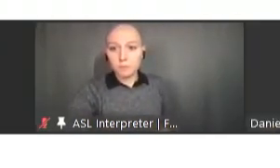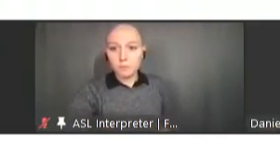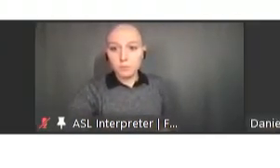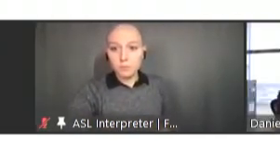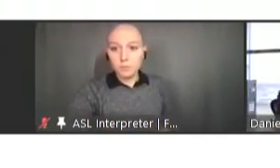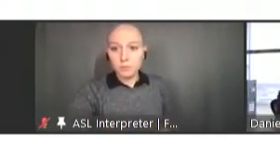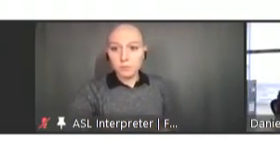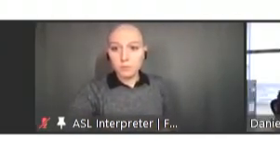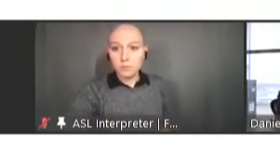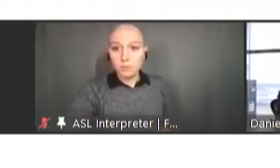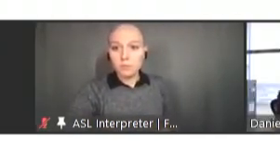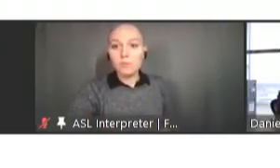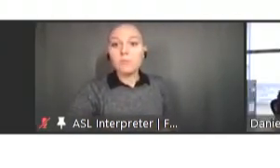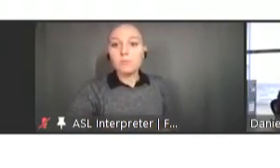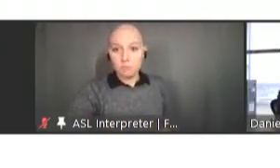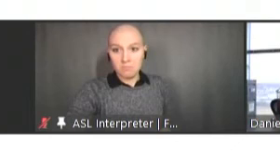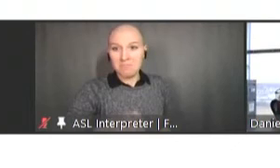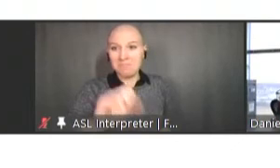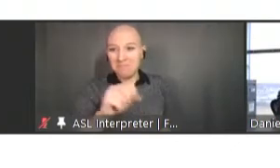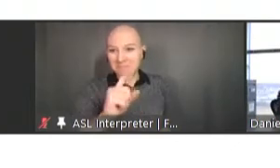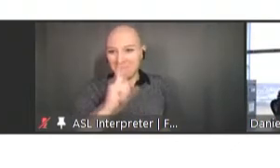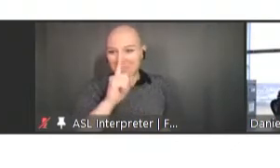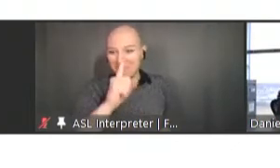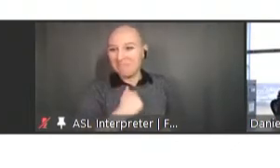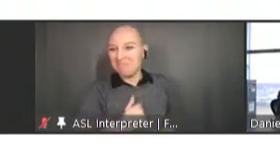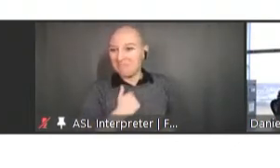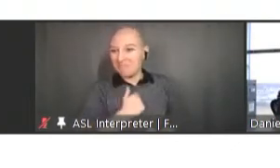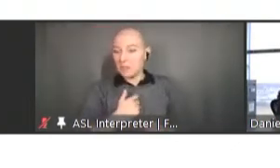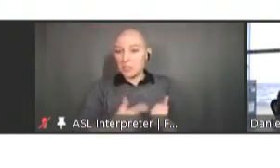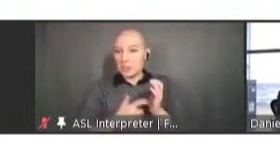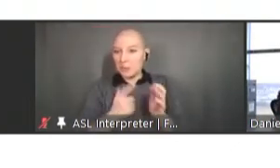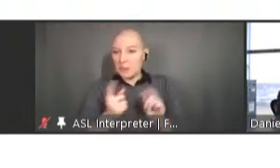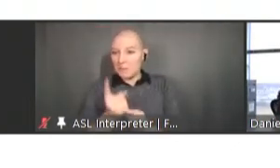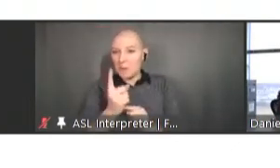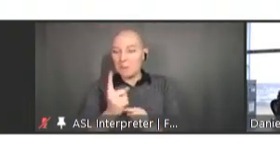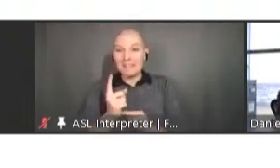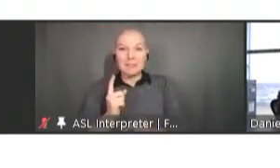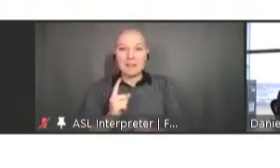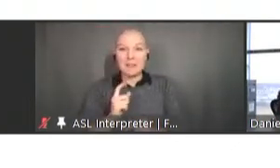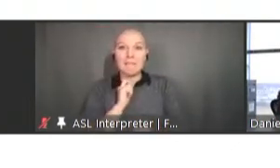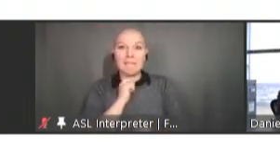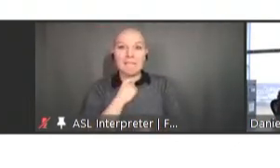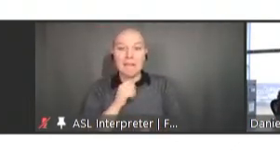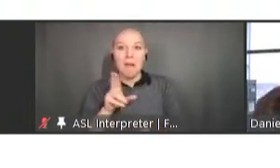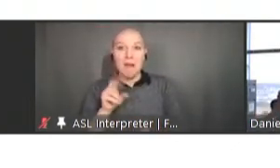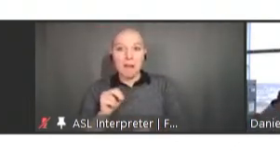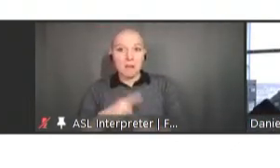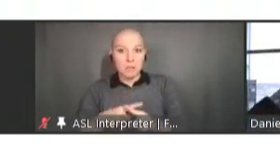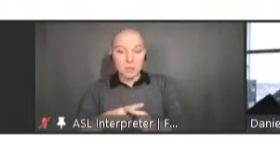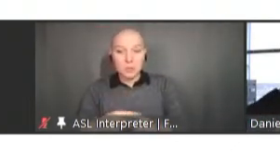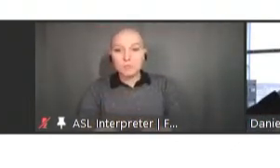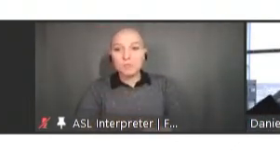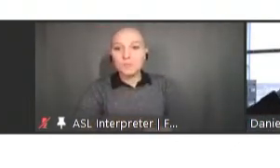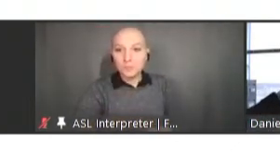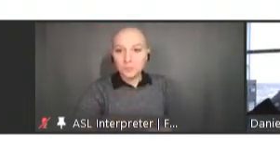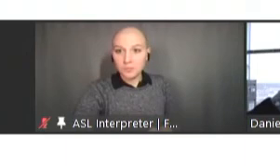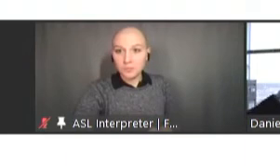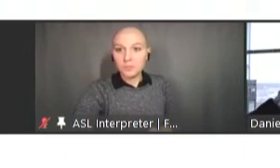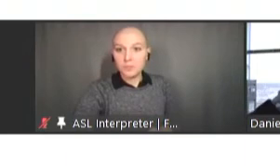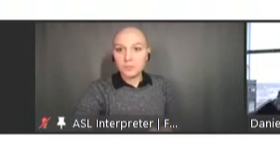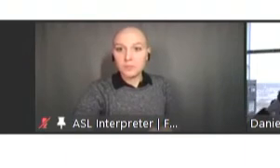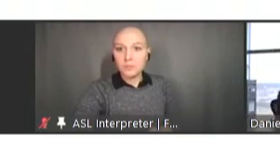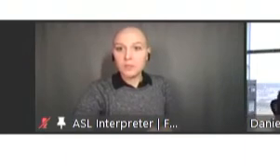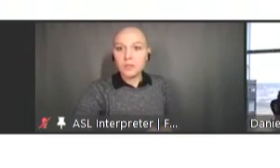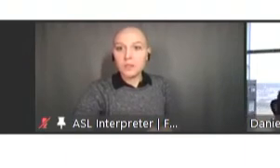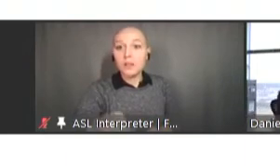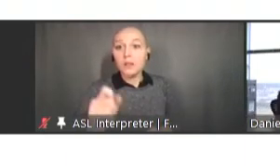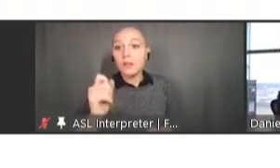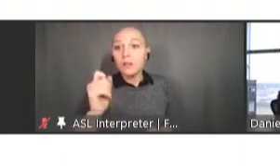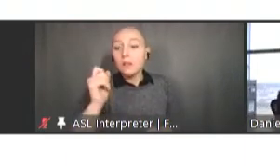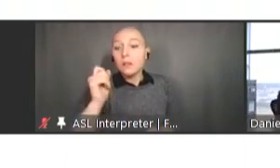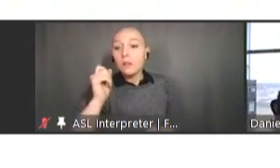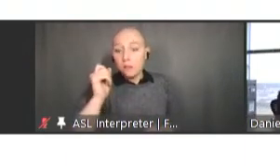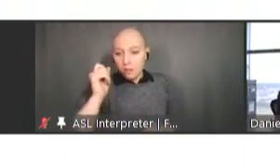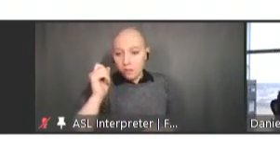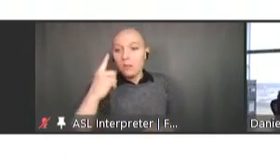Sure. Sorry, it took me a while to unmute. So, I'm interested in the other side of the